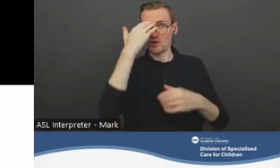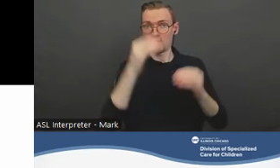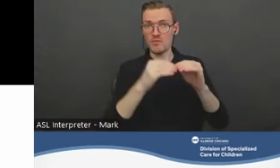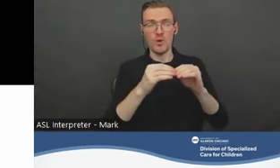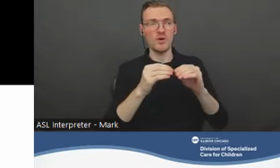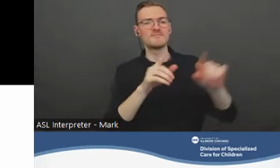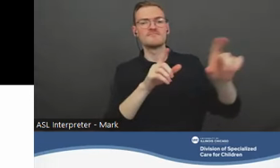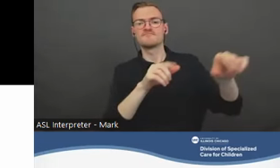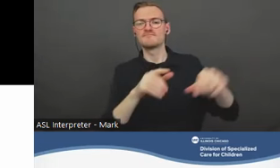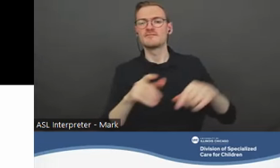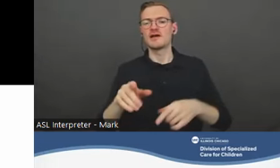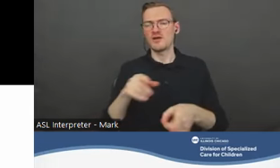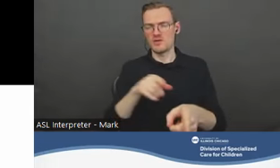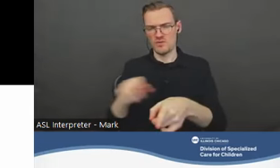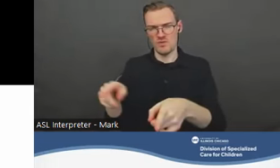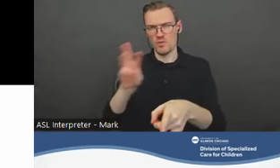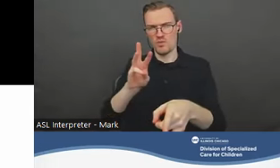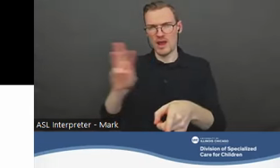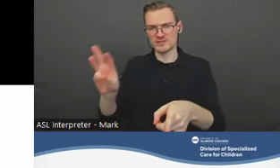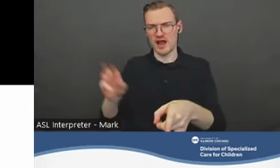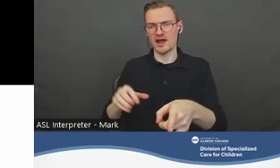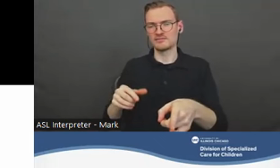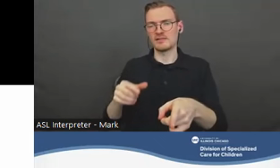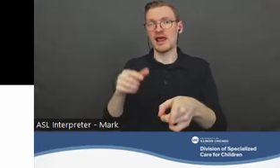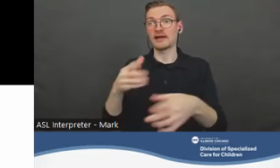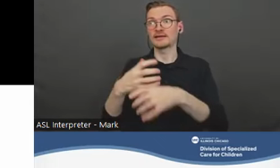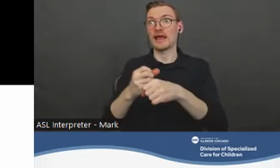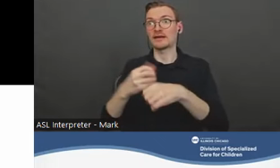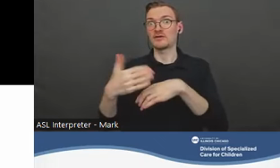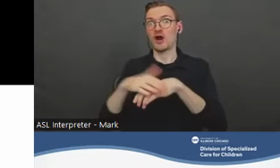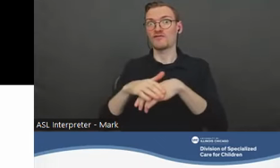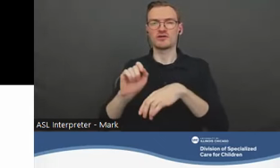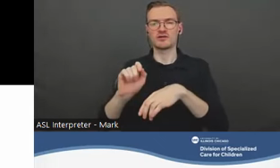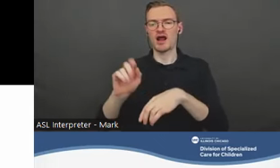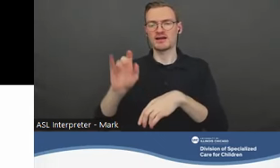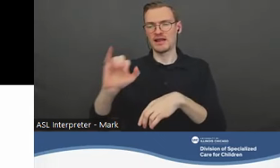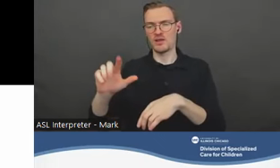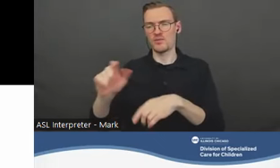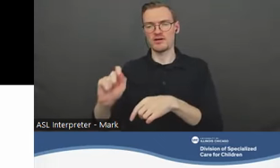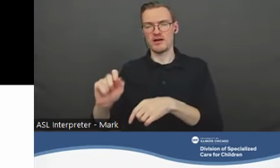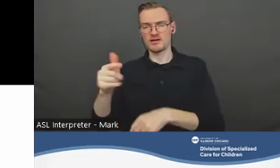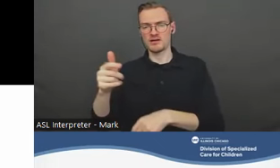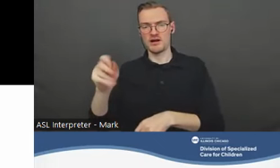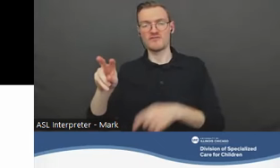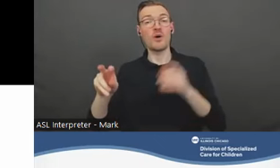get covered.illinois.gov or you can go to healthcare.gov and you can view Marketplace